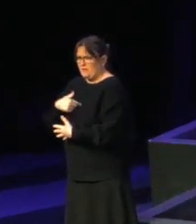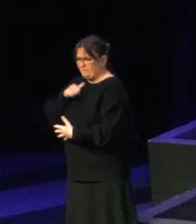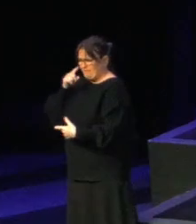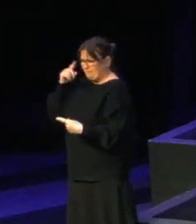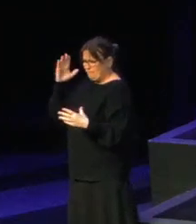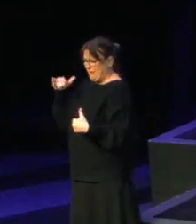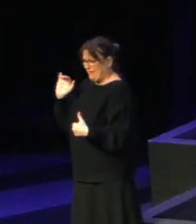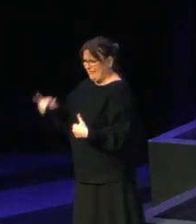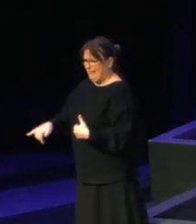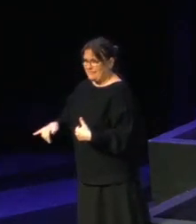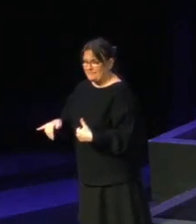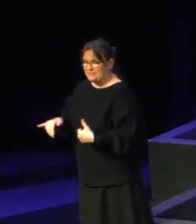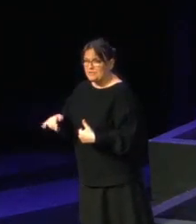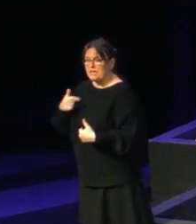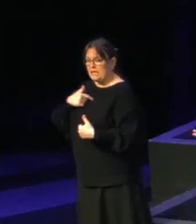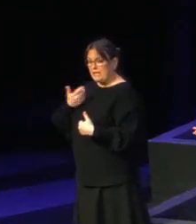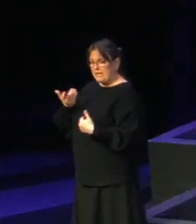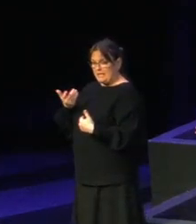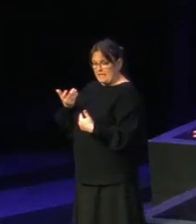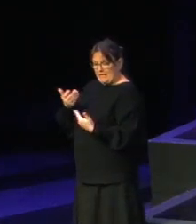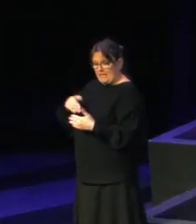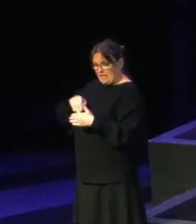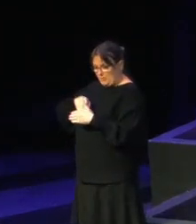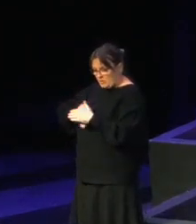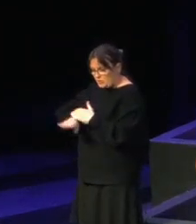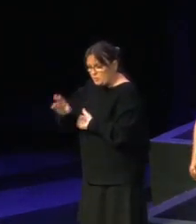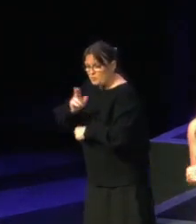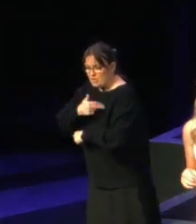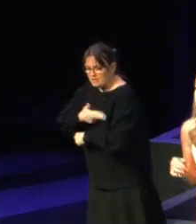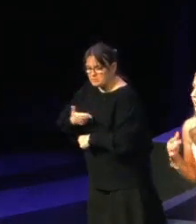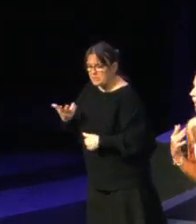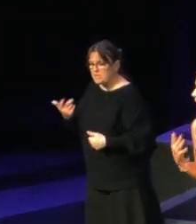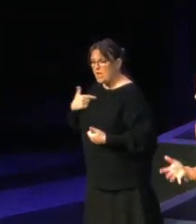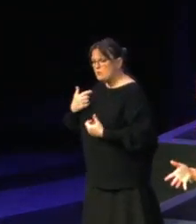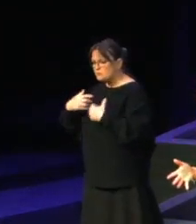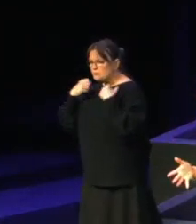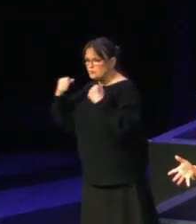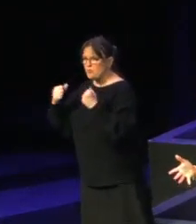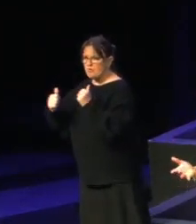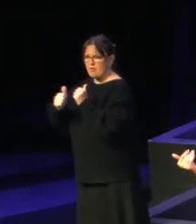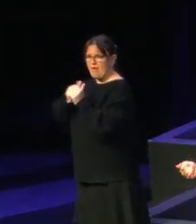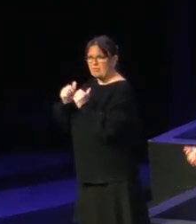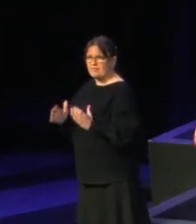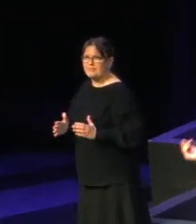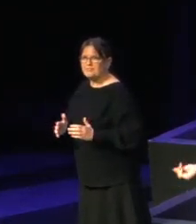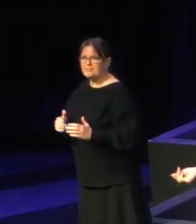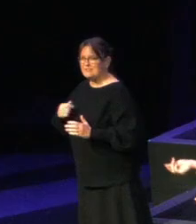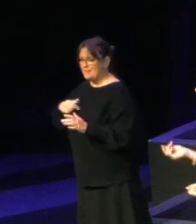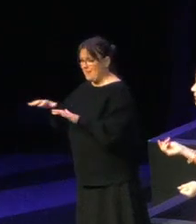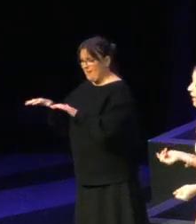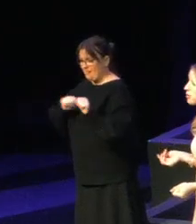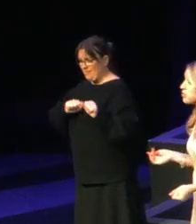in this experience. I came into the um into the hospital a strong athlete and I left 20 pounds